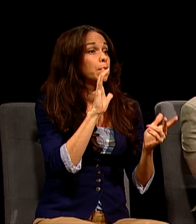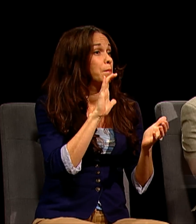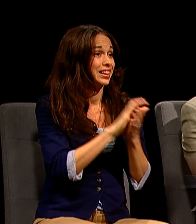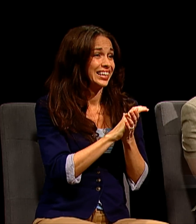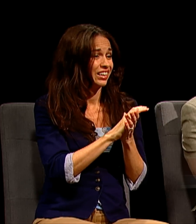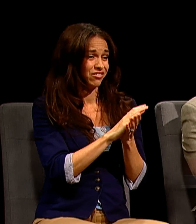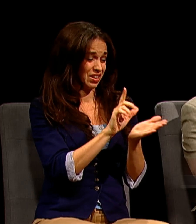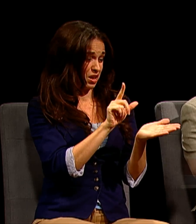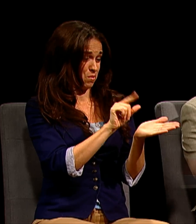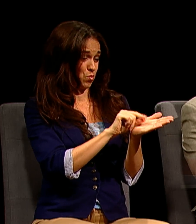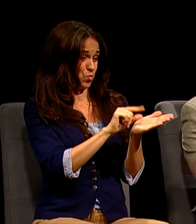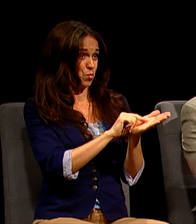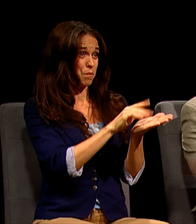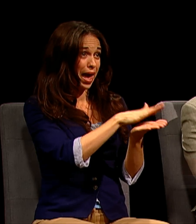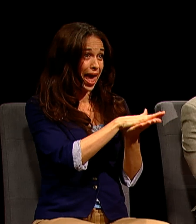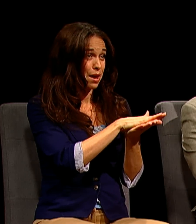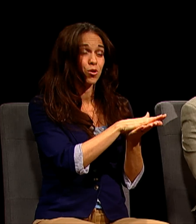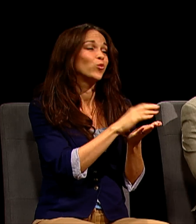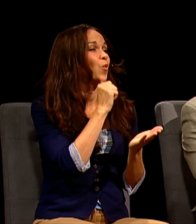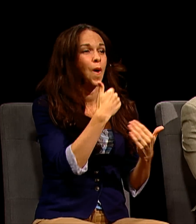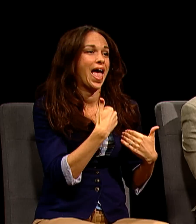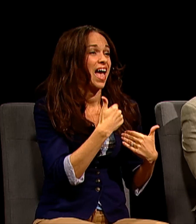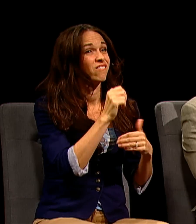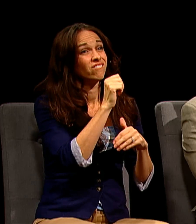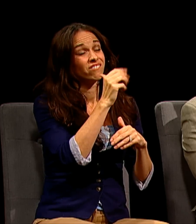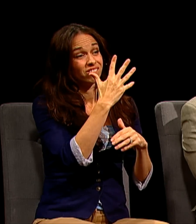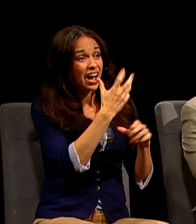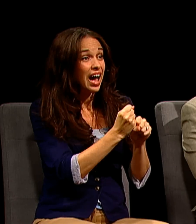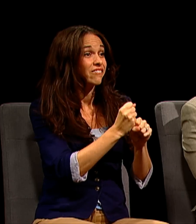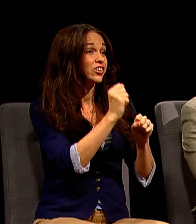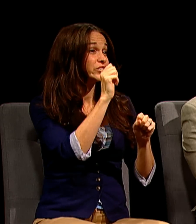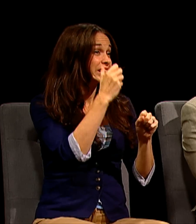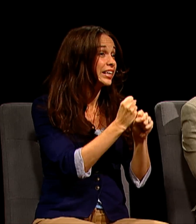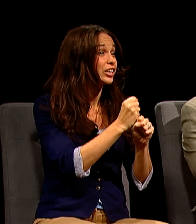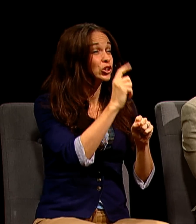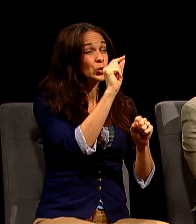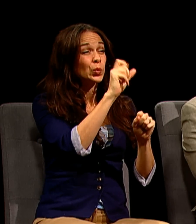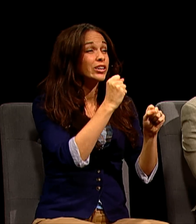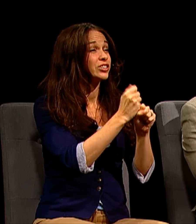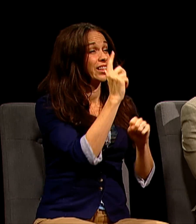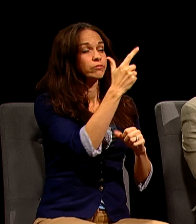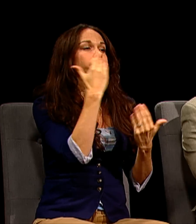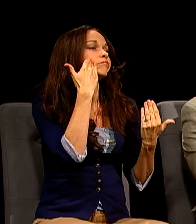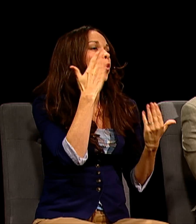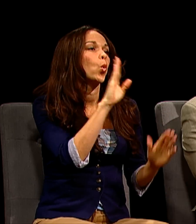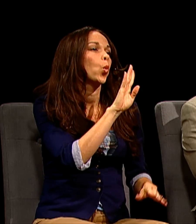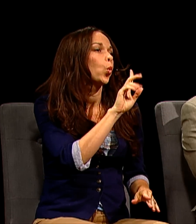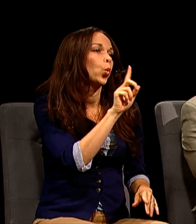newspapers whether that will be five years from now, ten years from now or twenty years from now. No one really has a way of knowing.